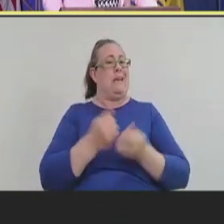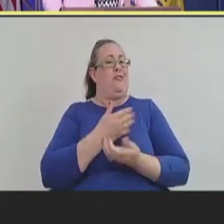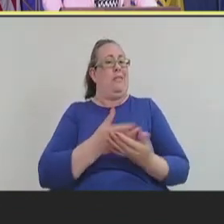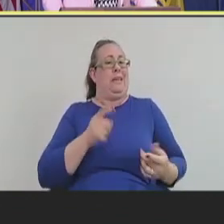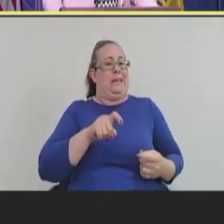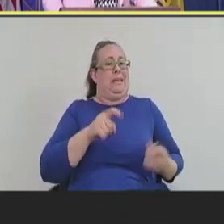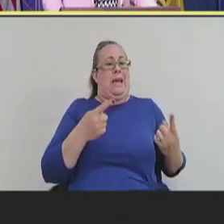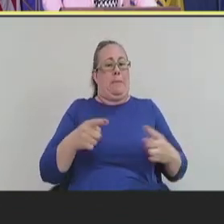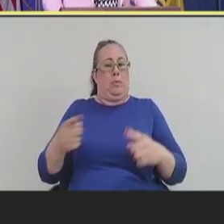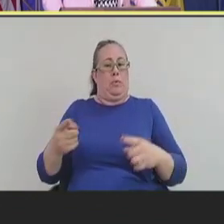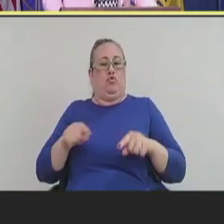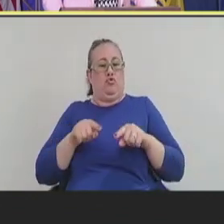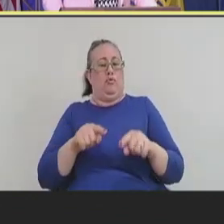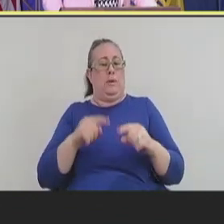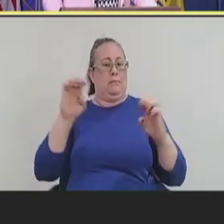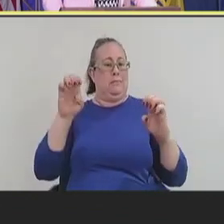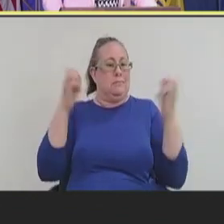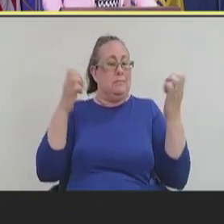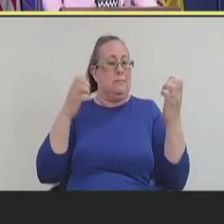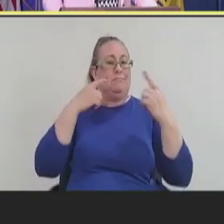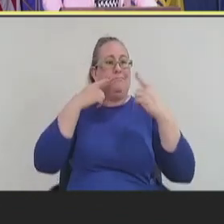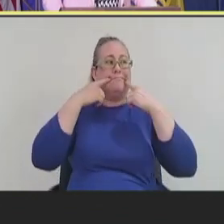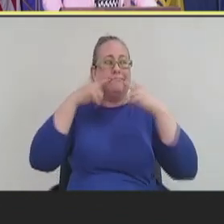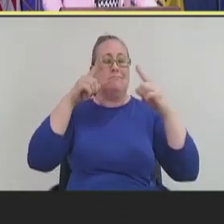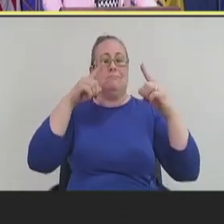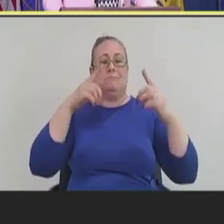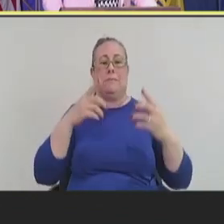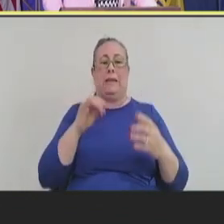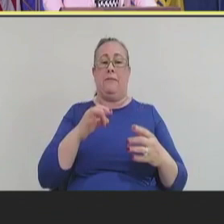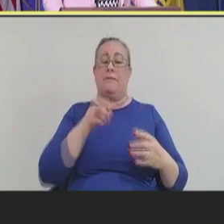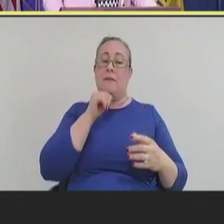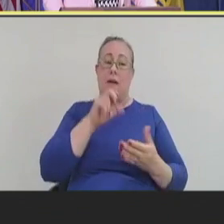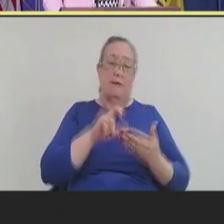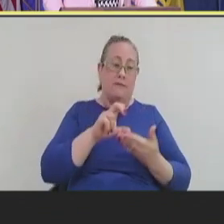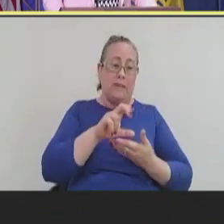and be able to do it efficiently and effectively. And if we don't make that investment today and